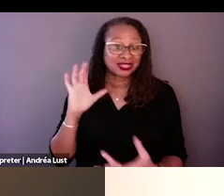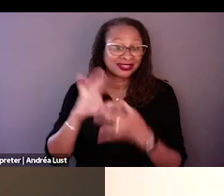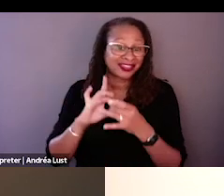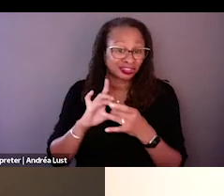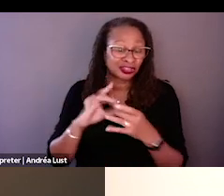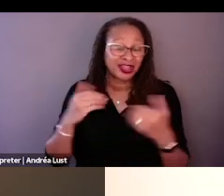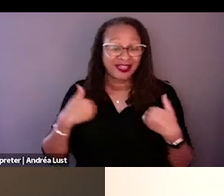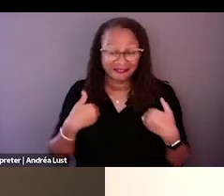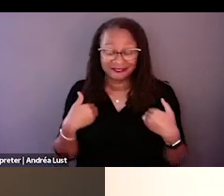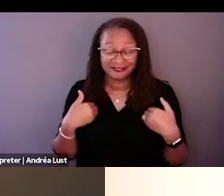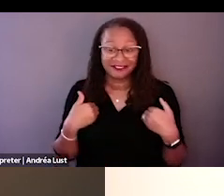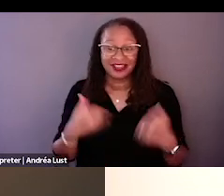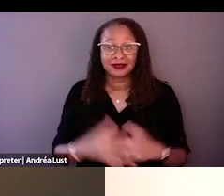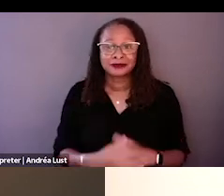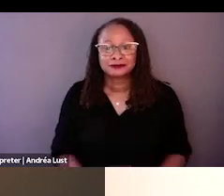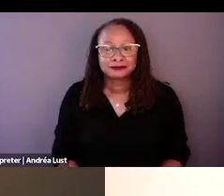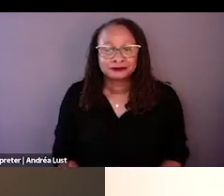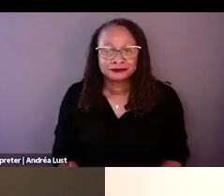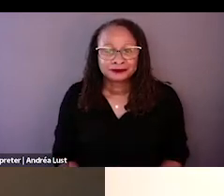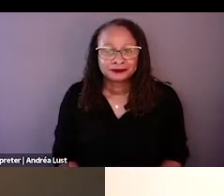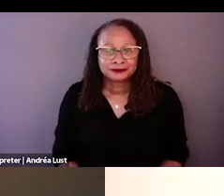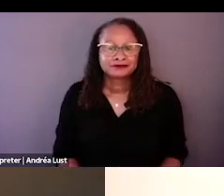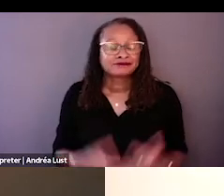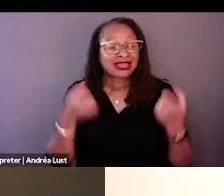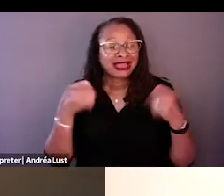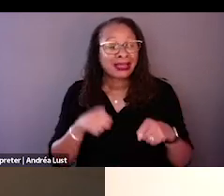Bianca Stigter: Absolutely.